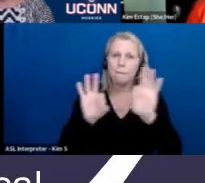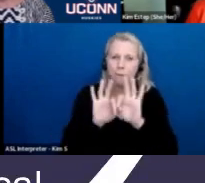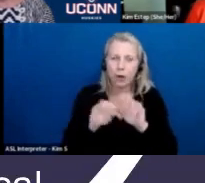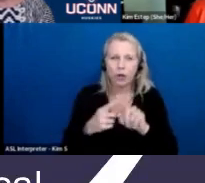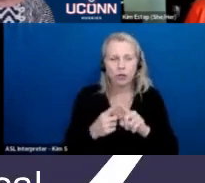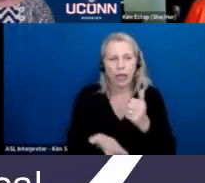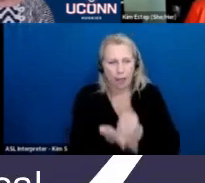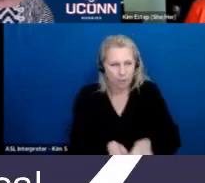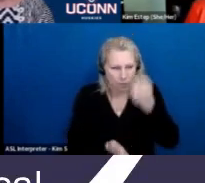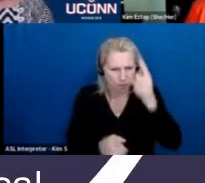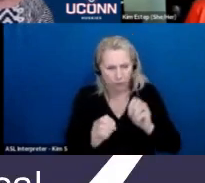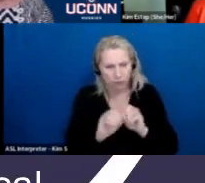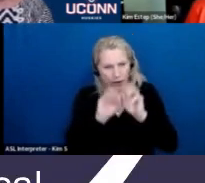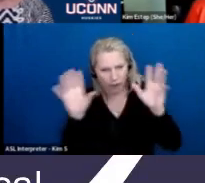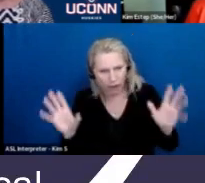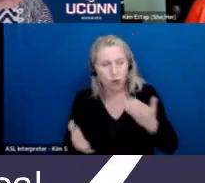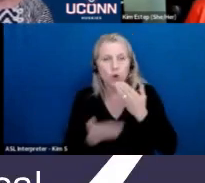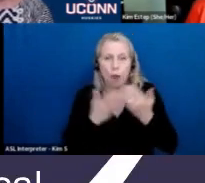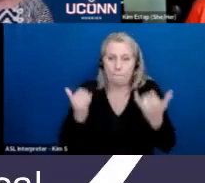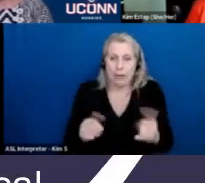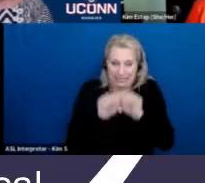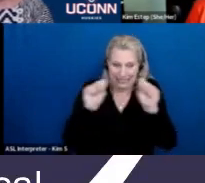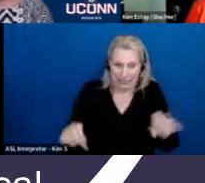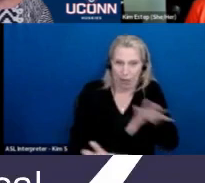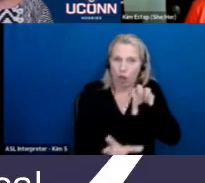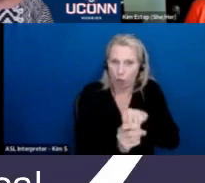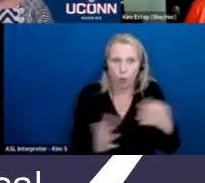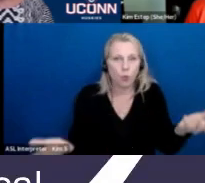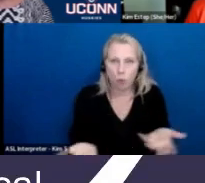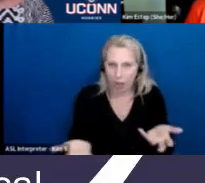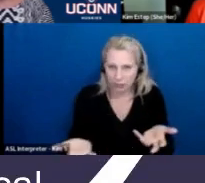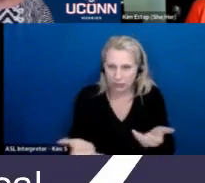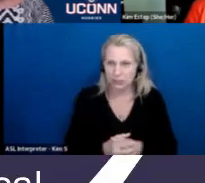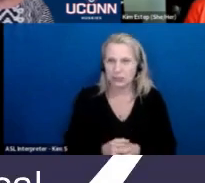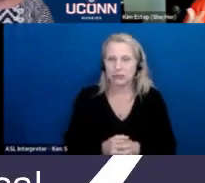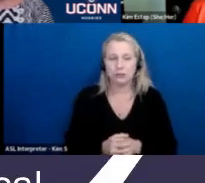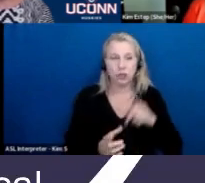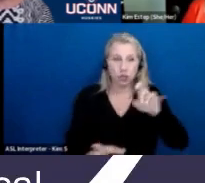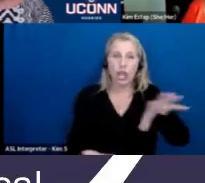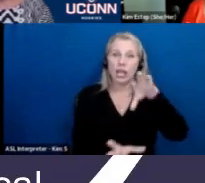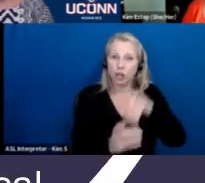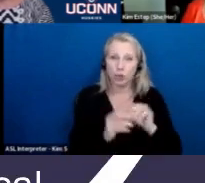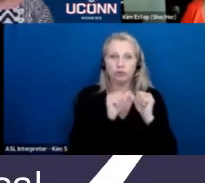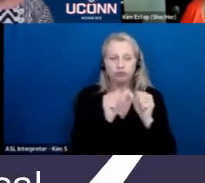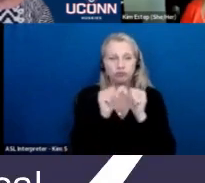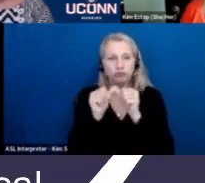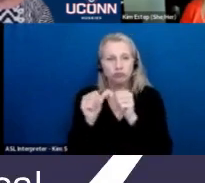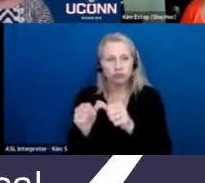around what good modern system should include. And it should include a continuum of intensity